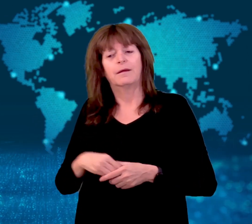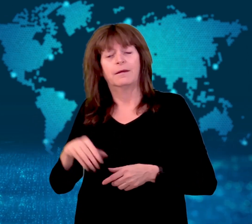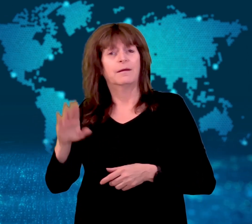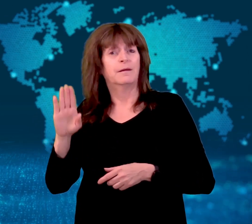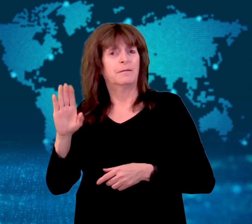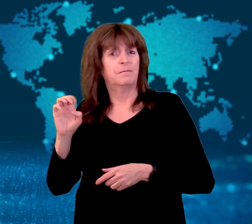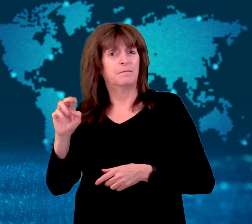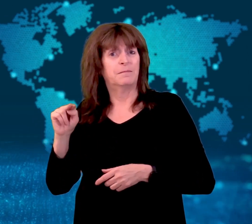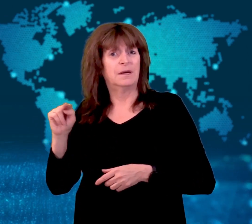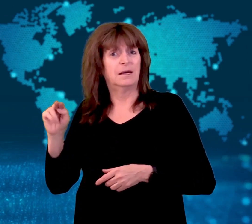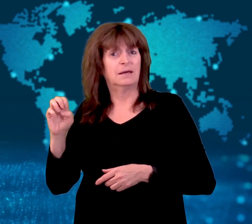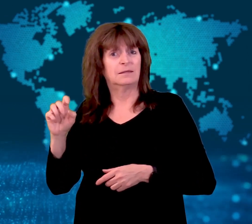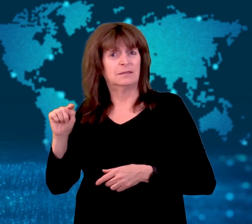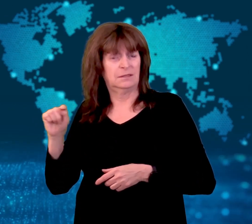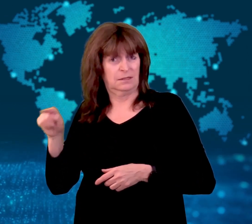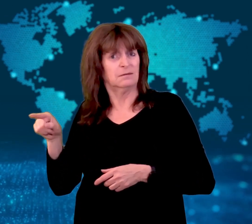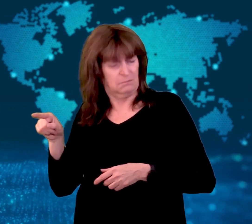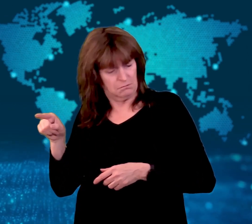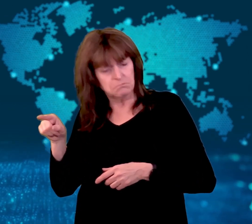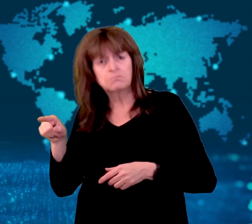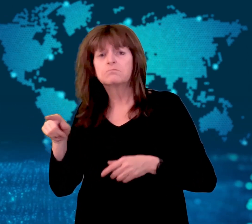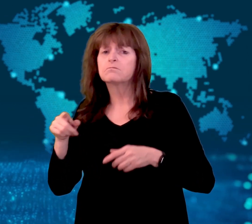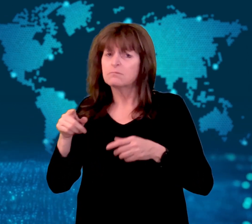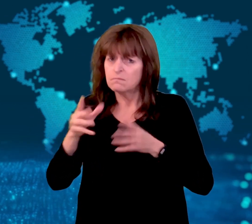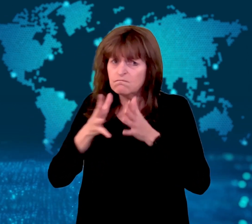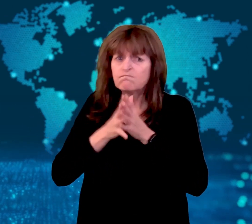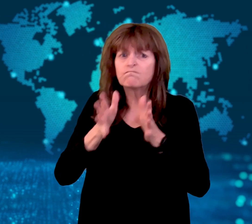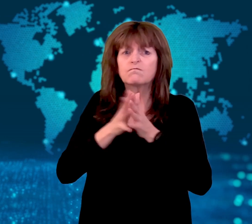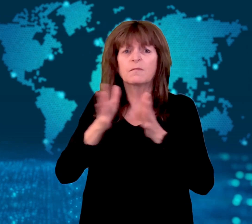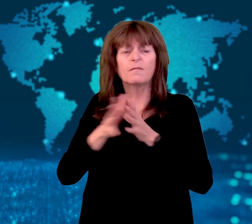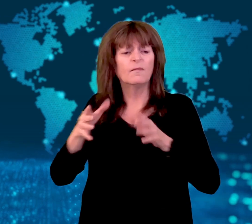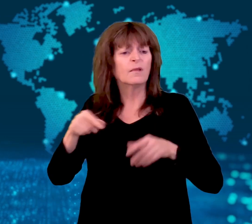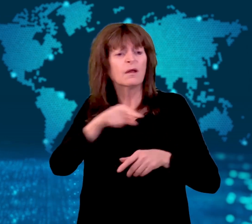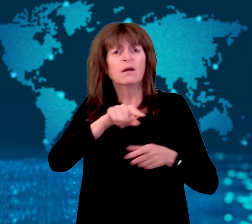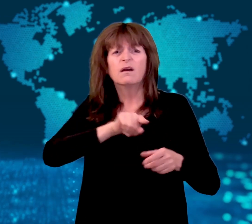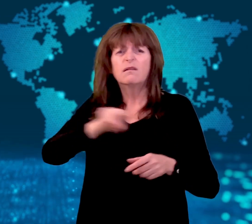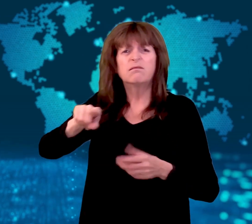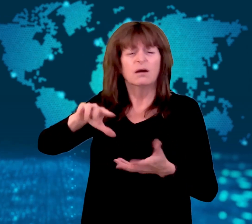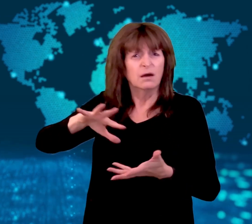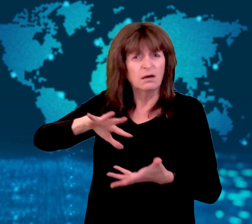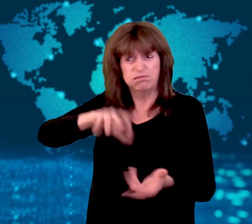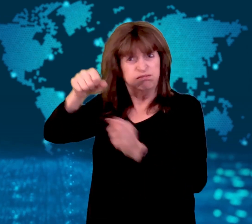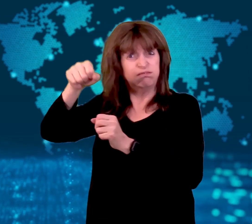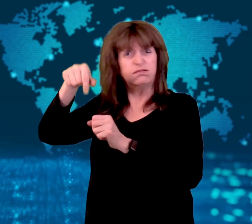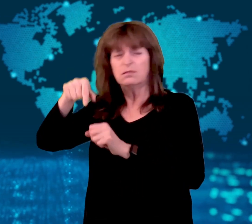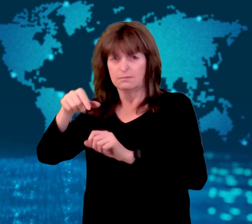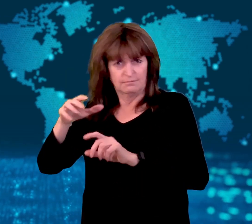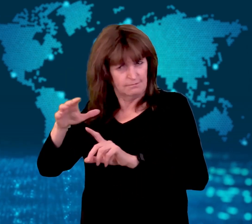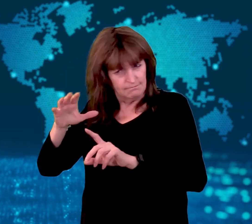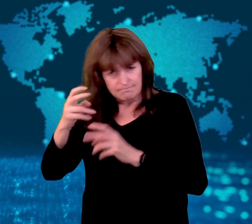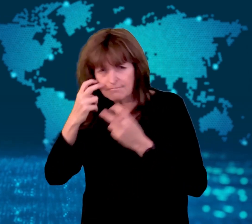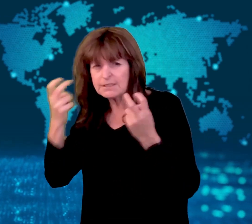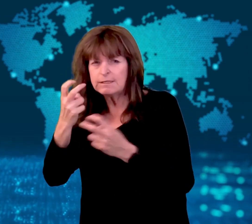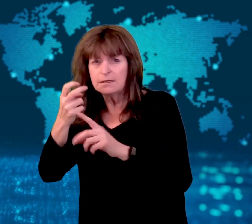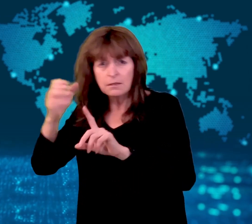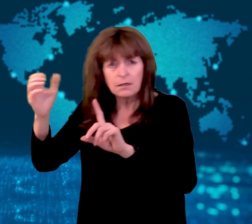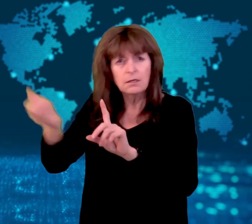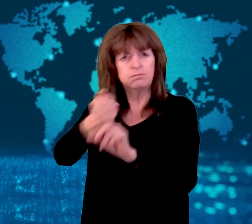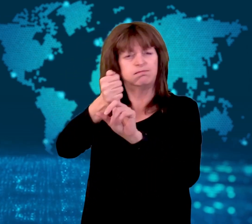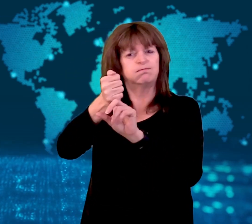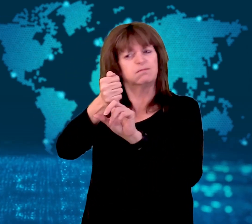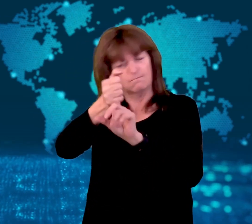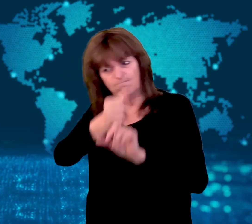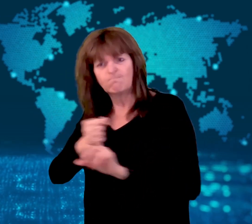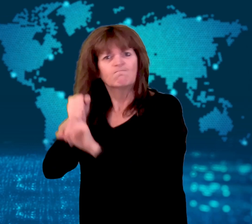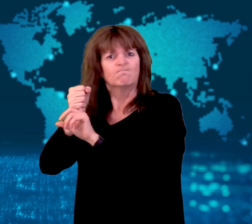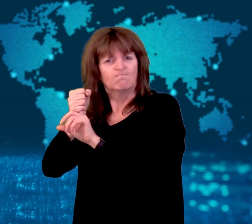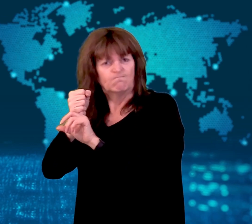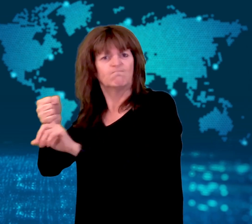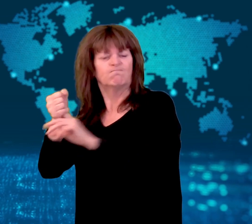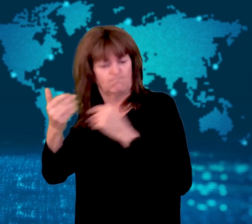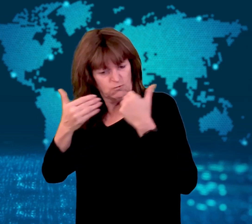Bennett also said the rioters will be found and held responsible.